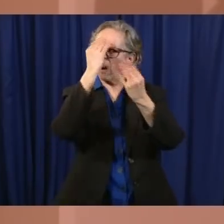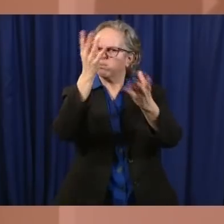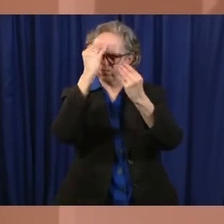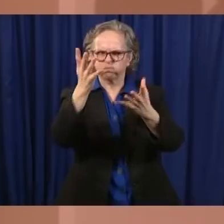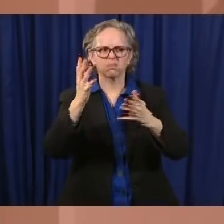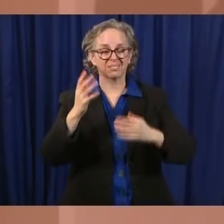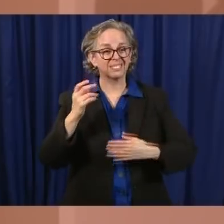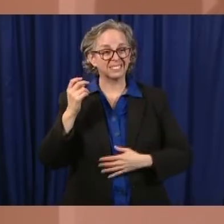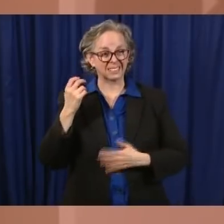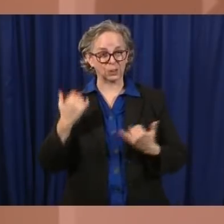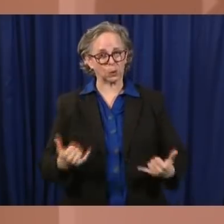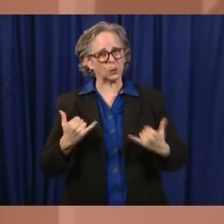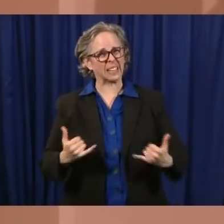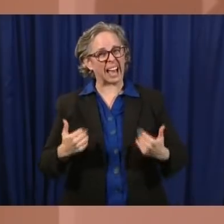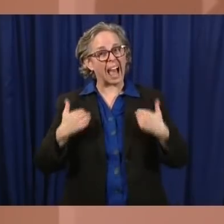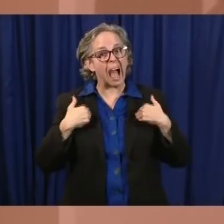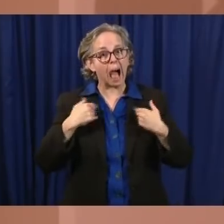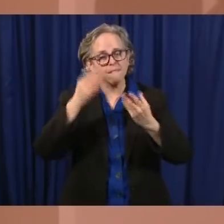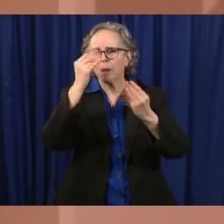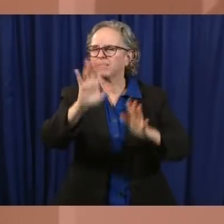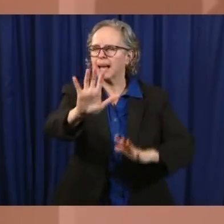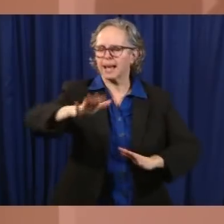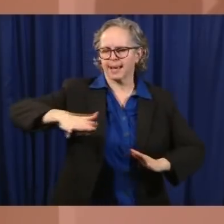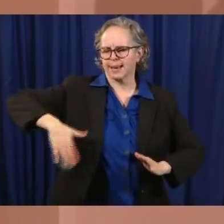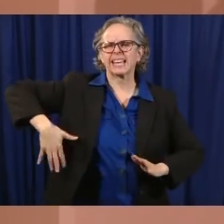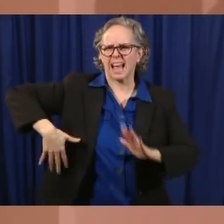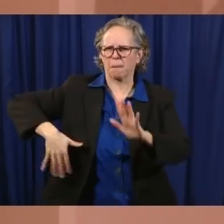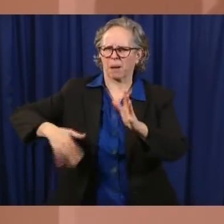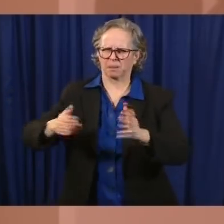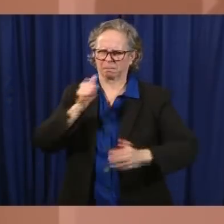DAYS WE WILL BE PROVIDING A LIST OF ACTIONS THAT WE ARE